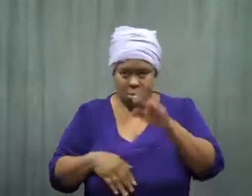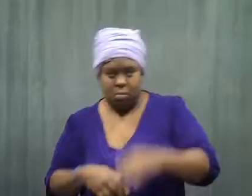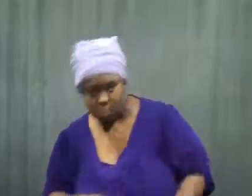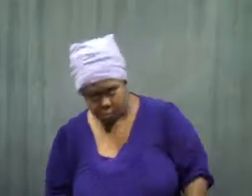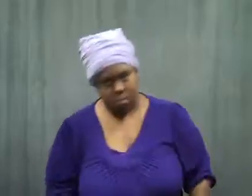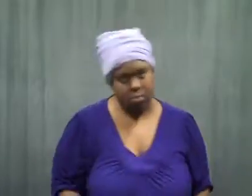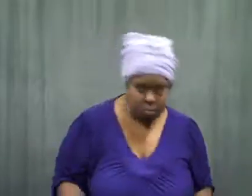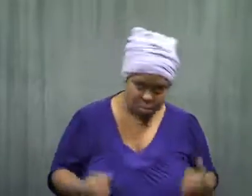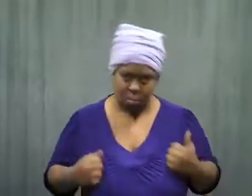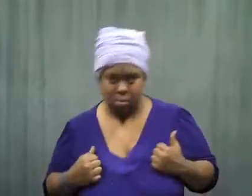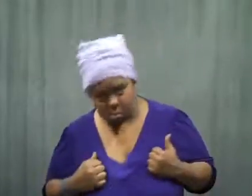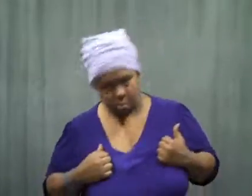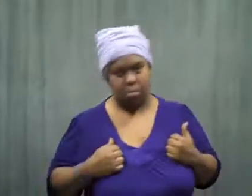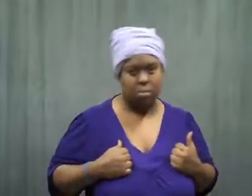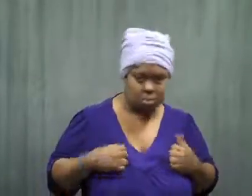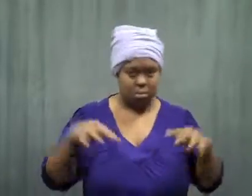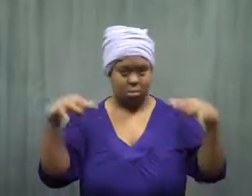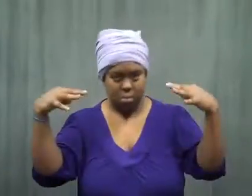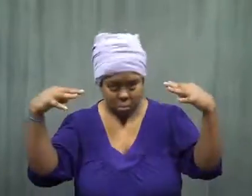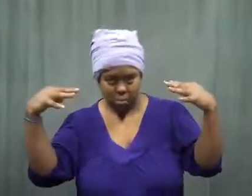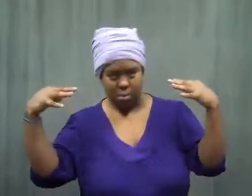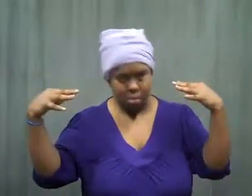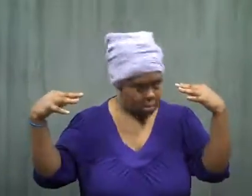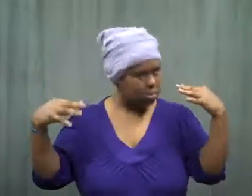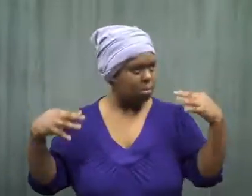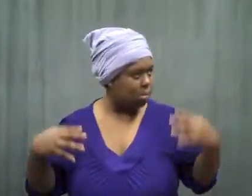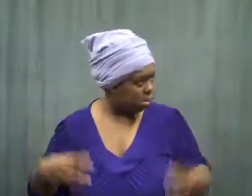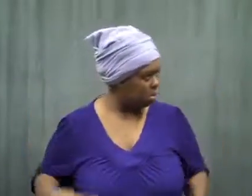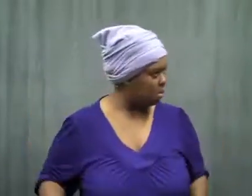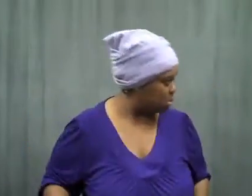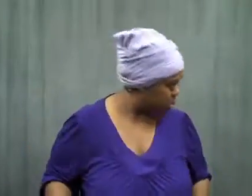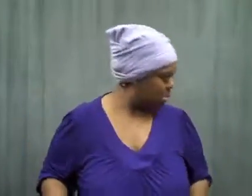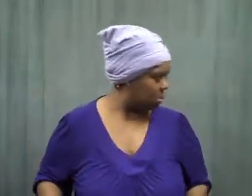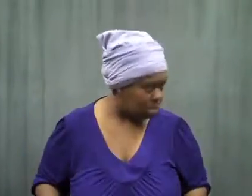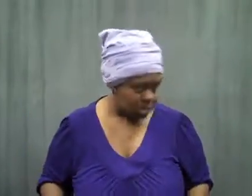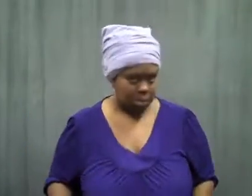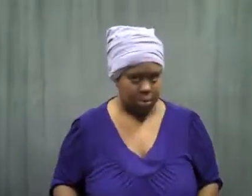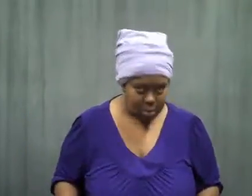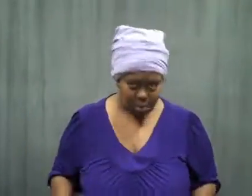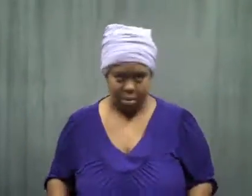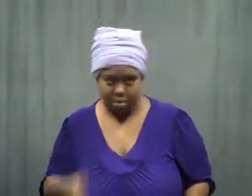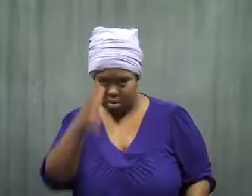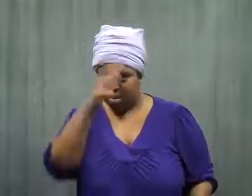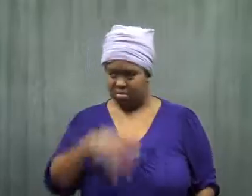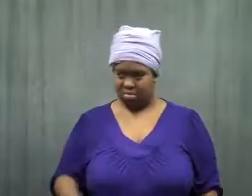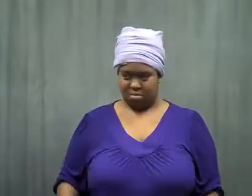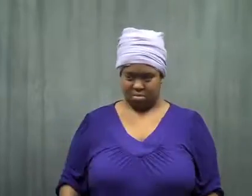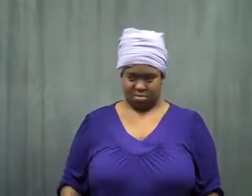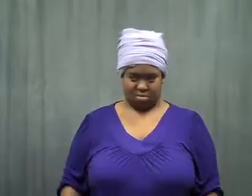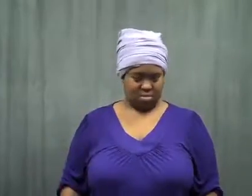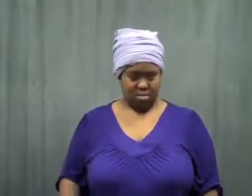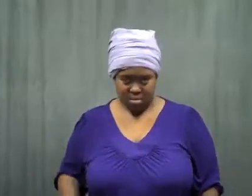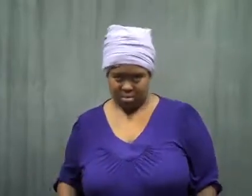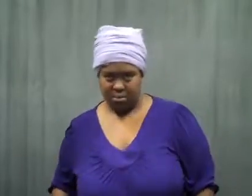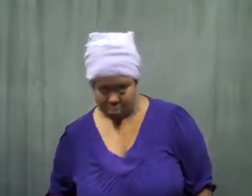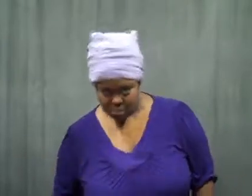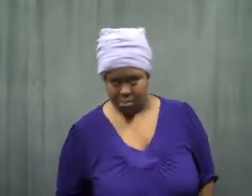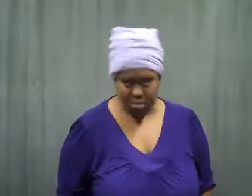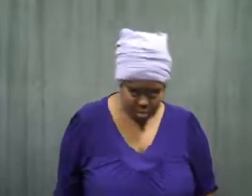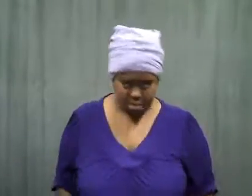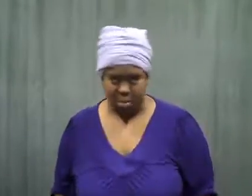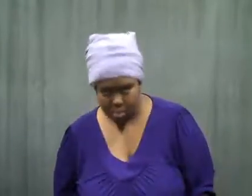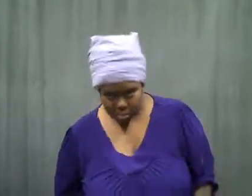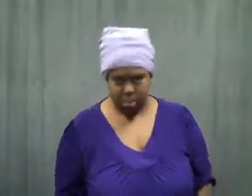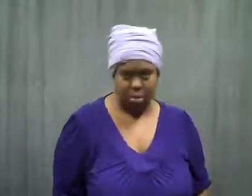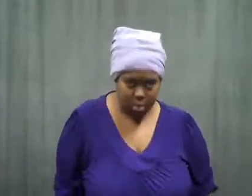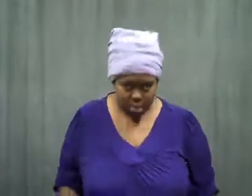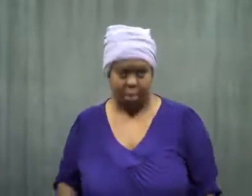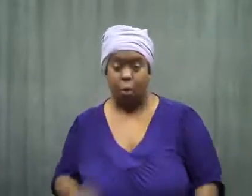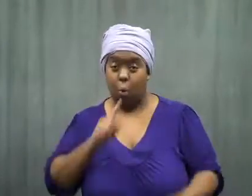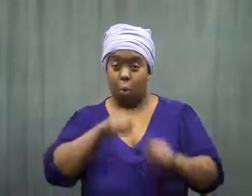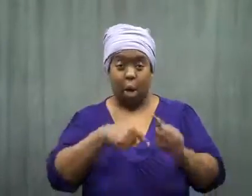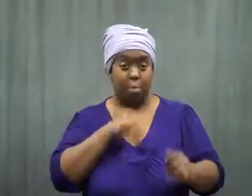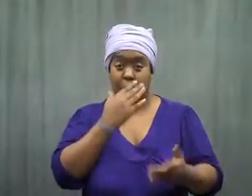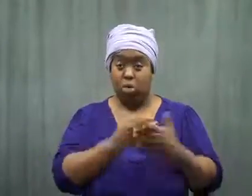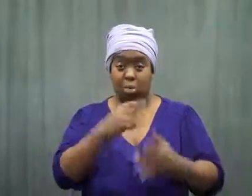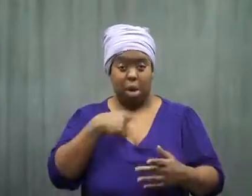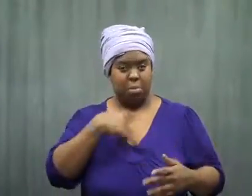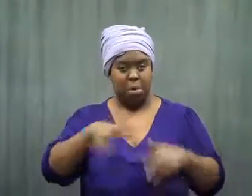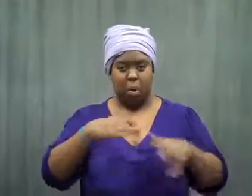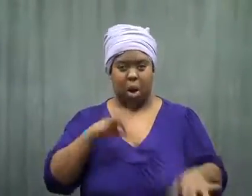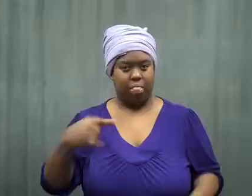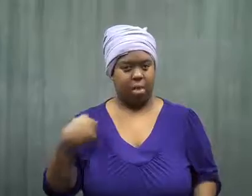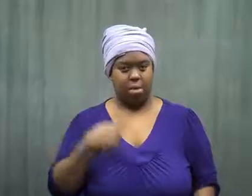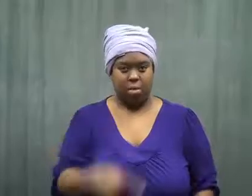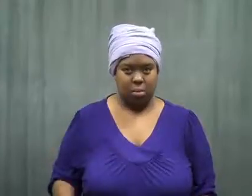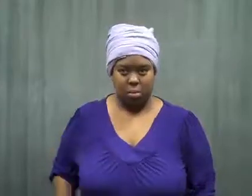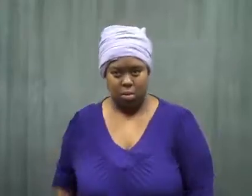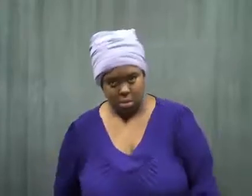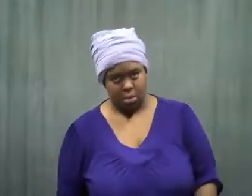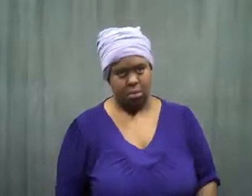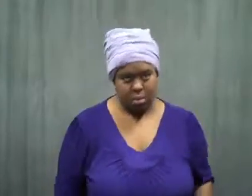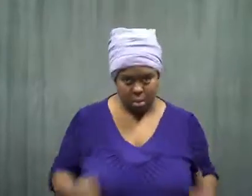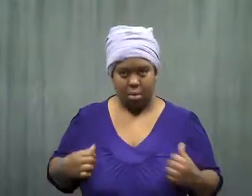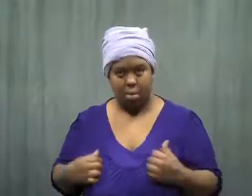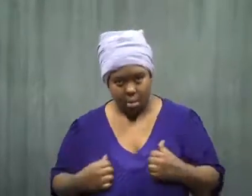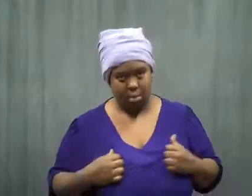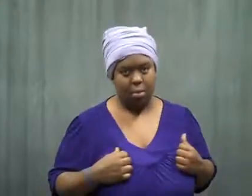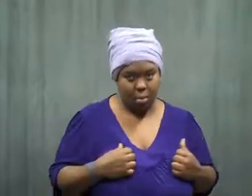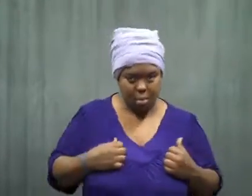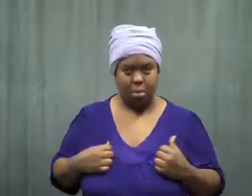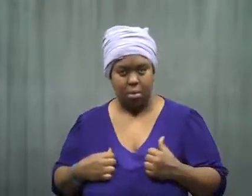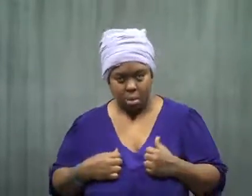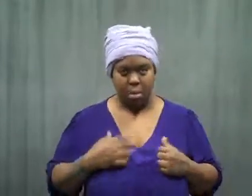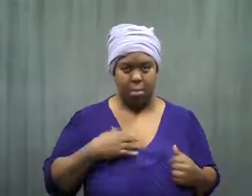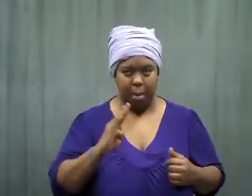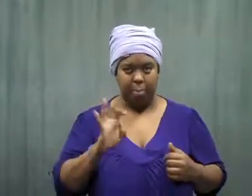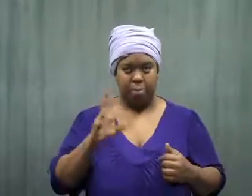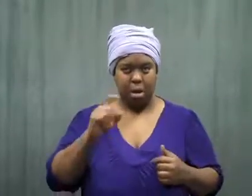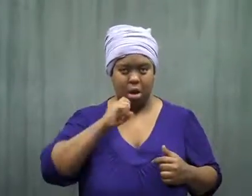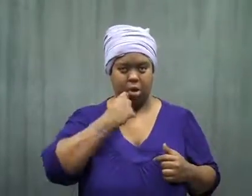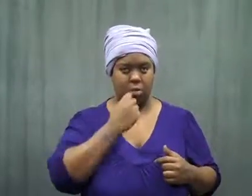I trudged back out. A guy stared at me. This is how I walk when I'm not in a good mood!